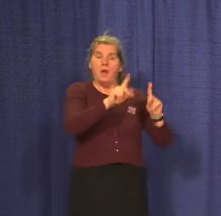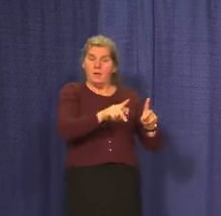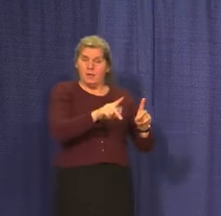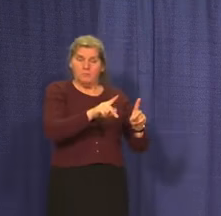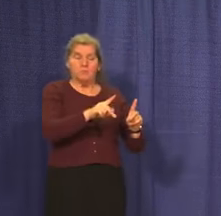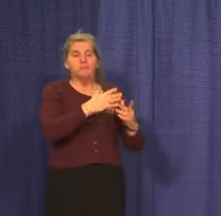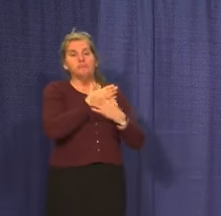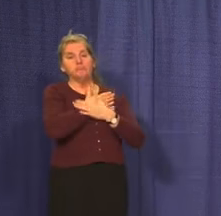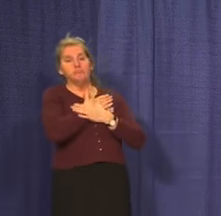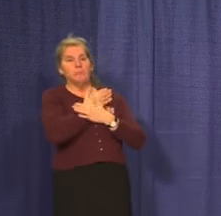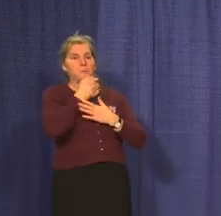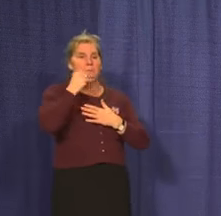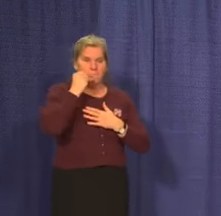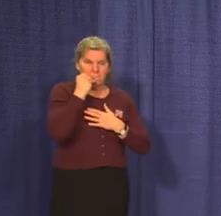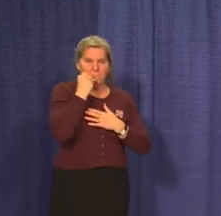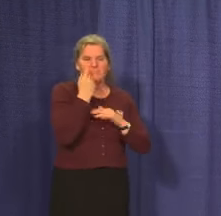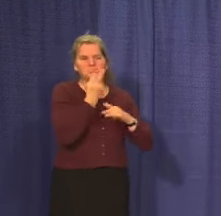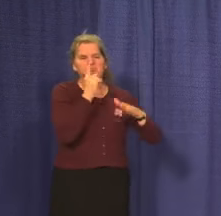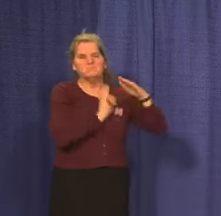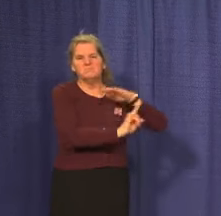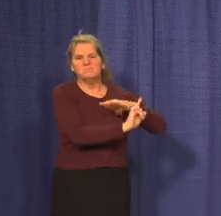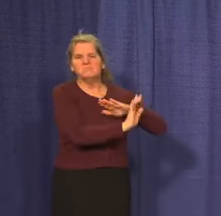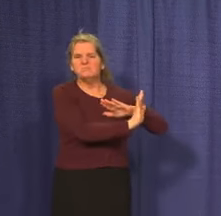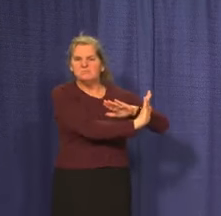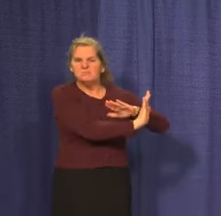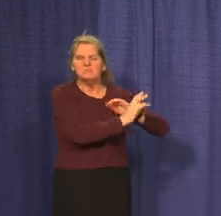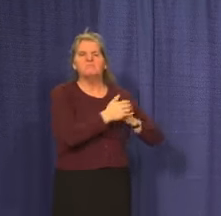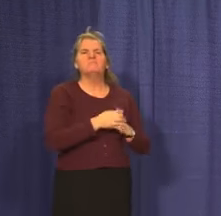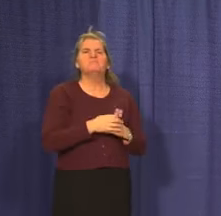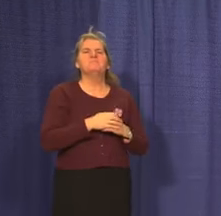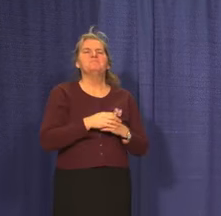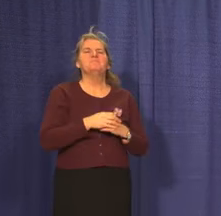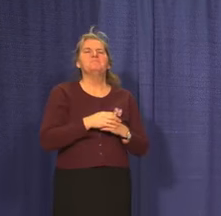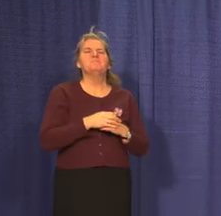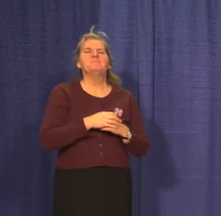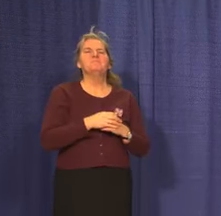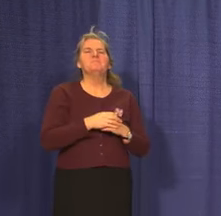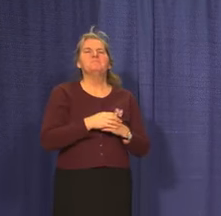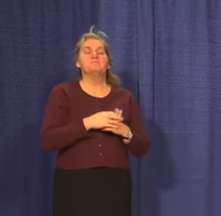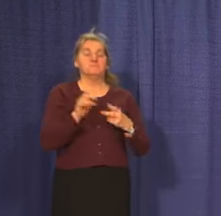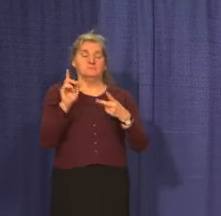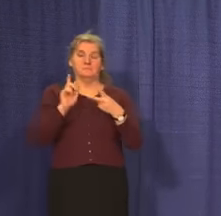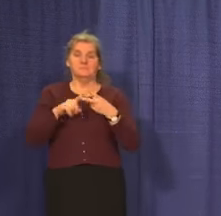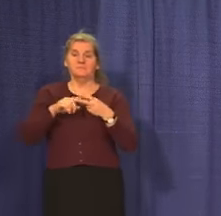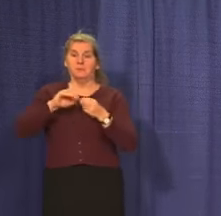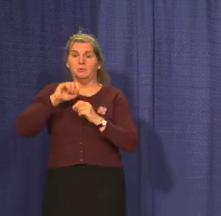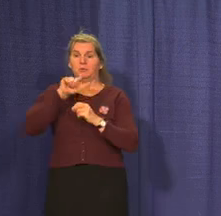WELL AT HOME WHILE IN SELF ISOLATION. OUR LATEST CASE NUMBER 26 HAD A